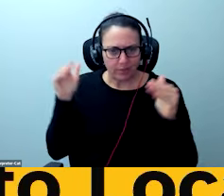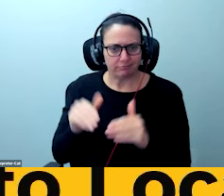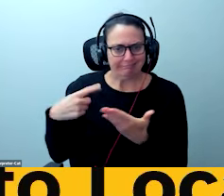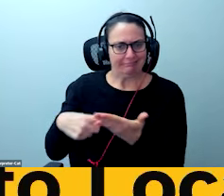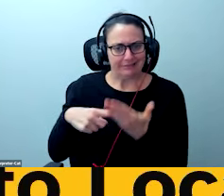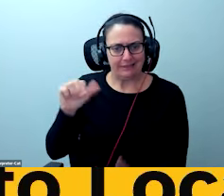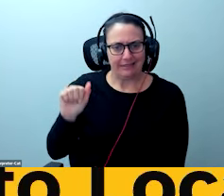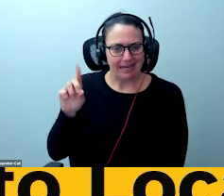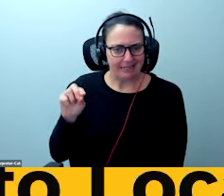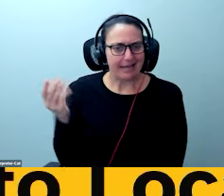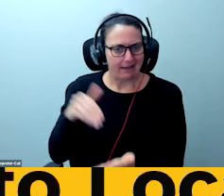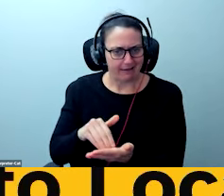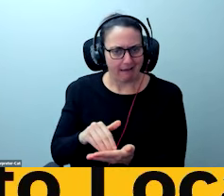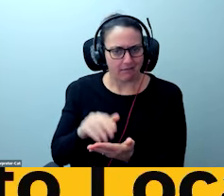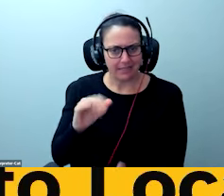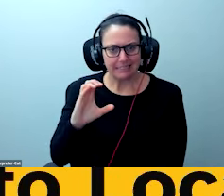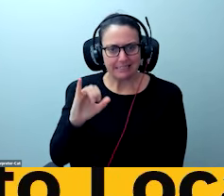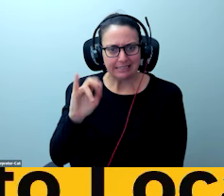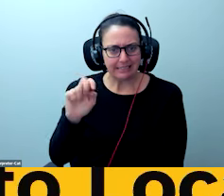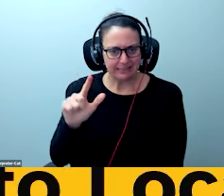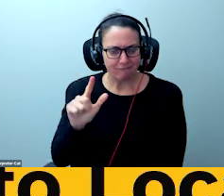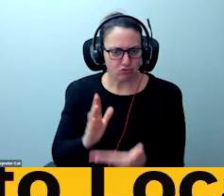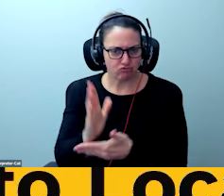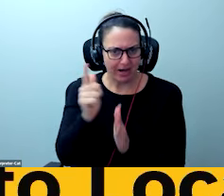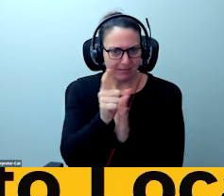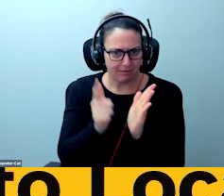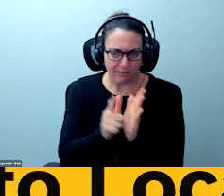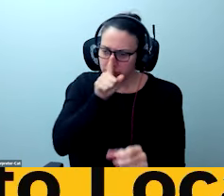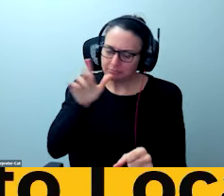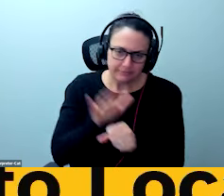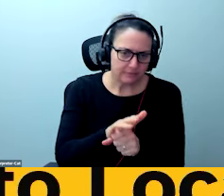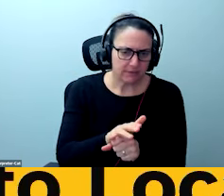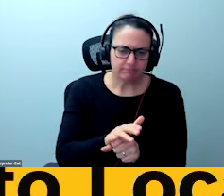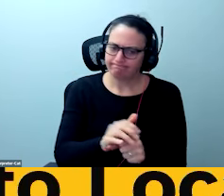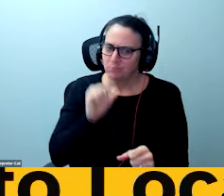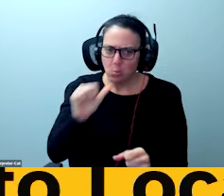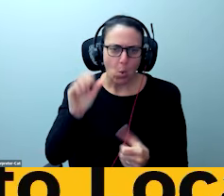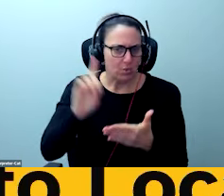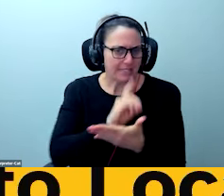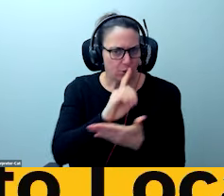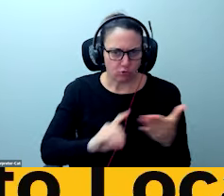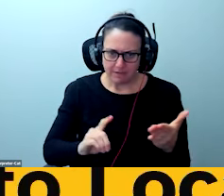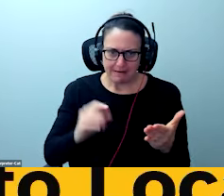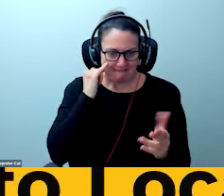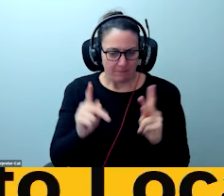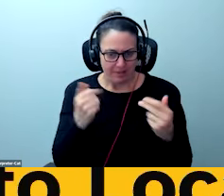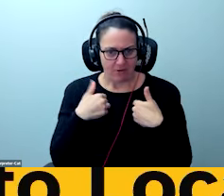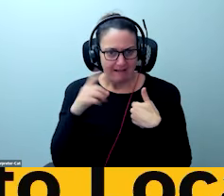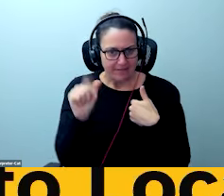which is a civil rights law that really guarantees that we won't discriminate against people with disabilities when it comes to our buildings,